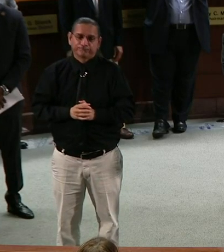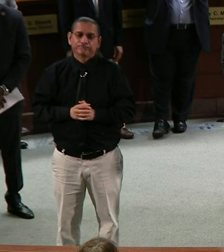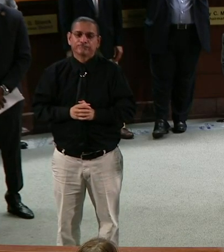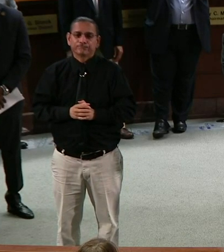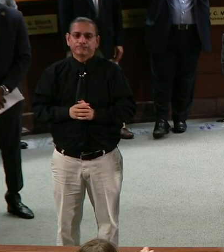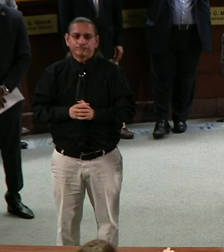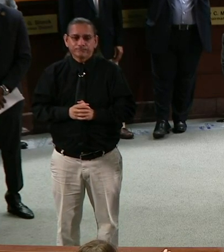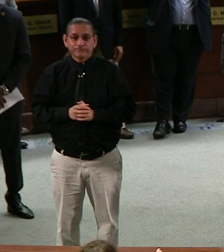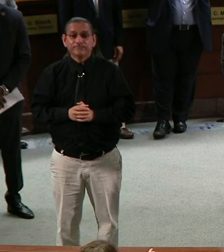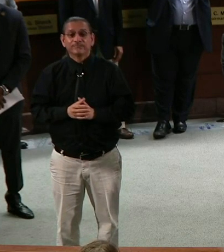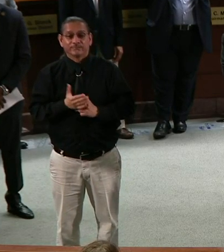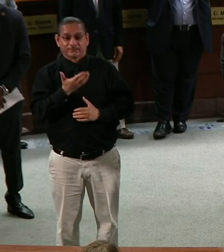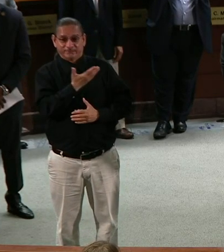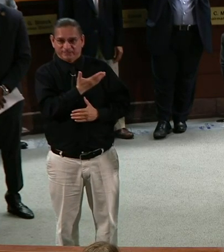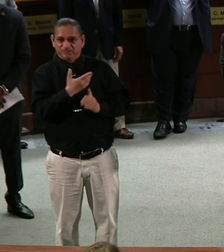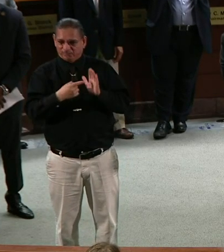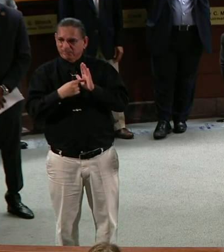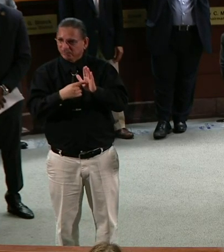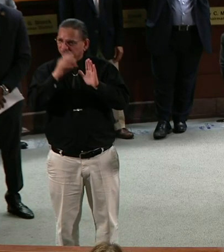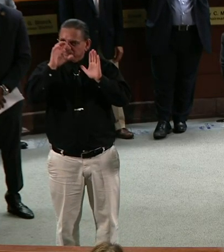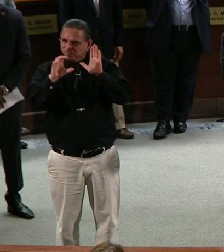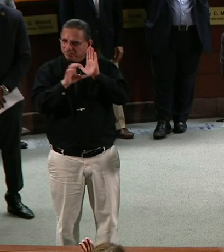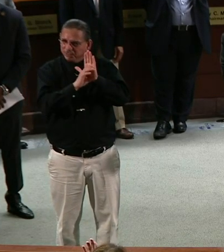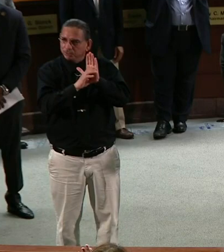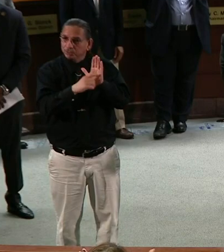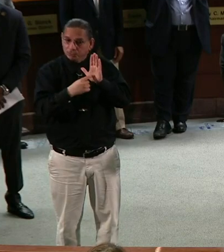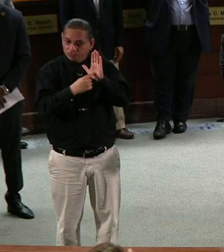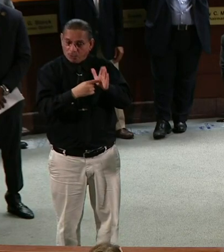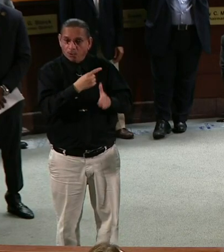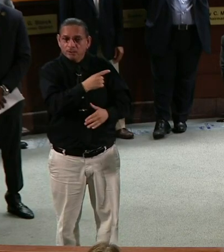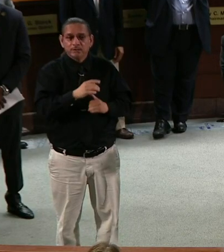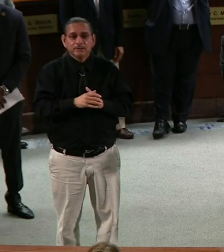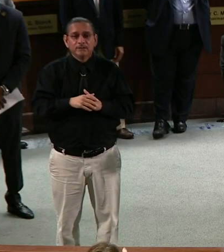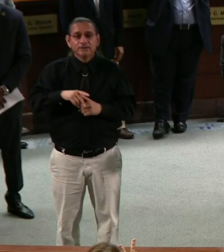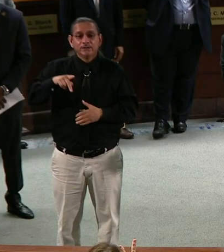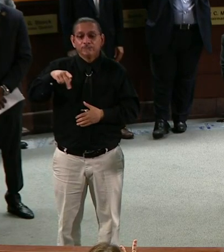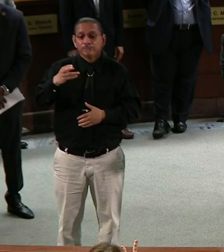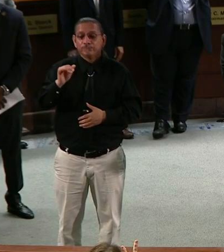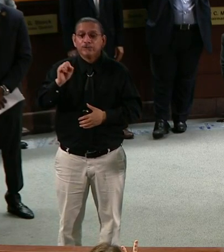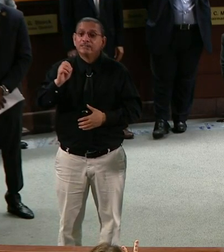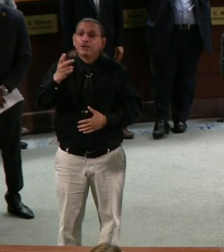COVERING. HERE YOU CAN SEE A